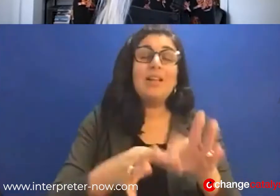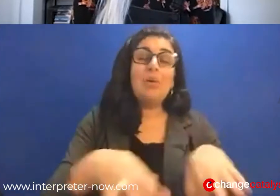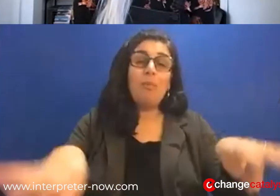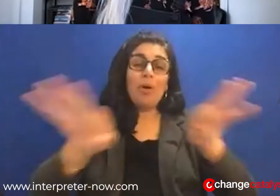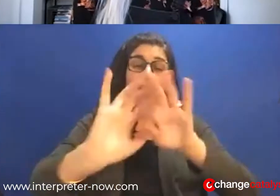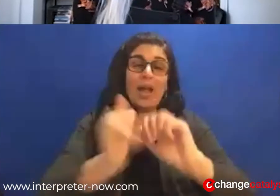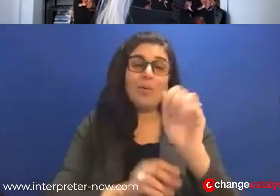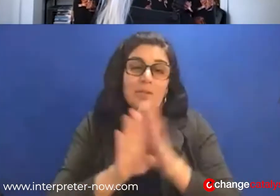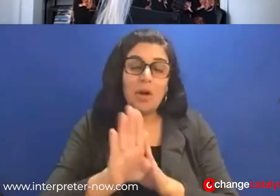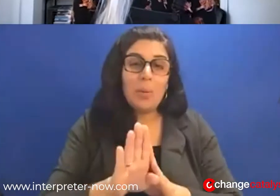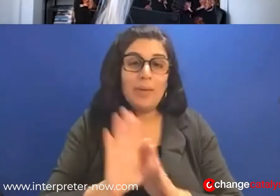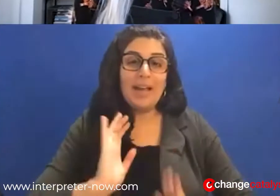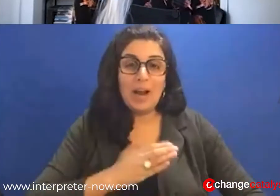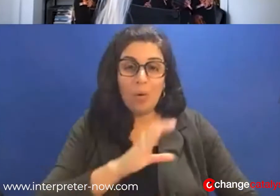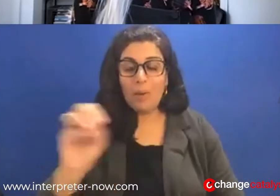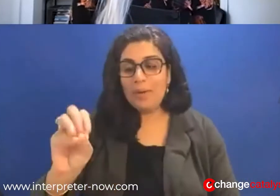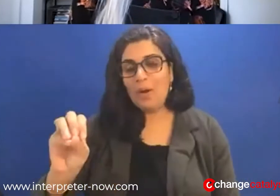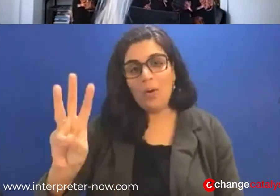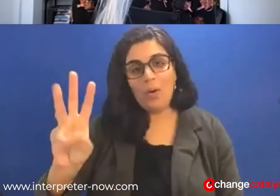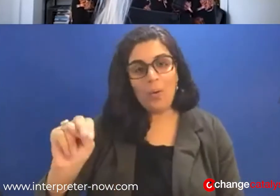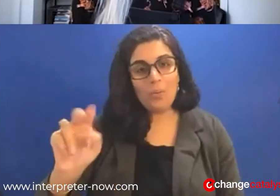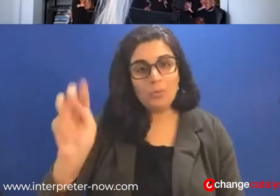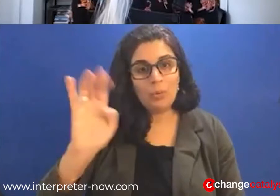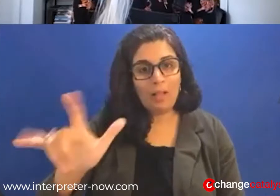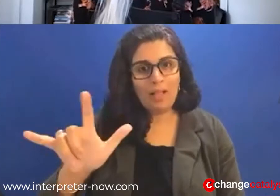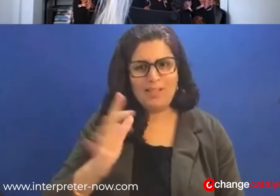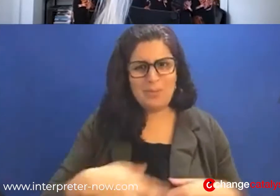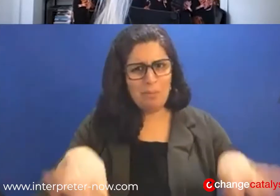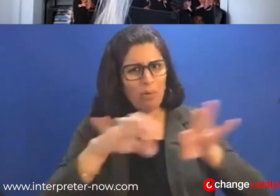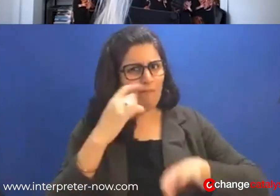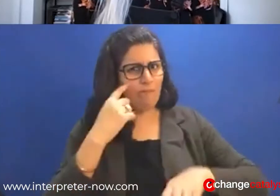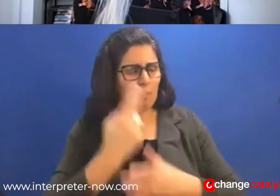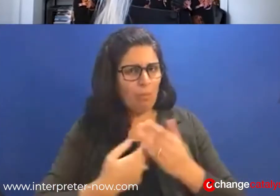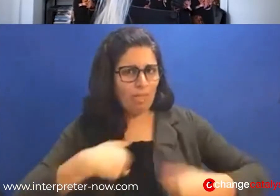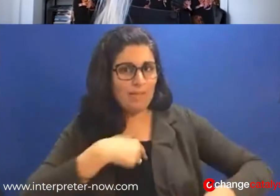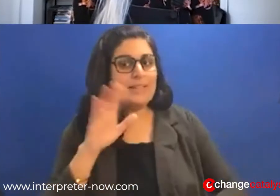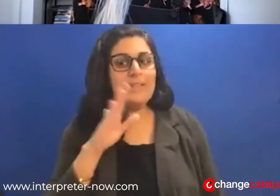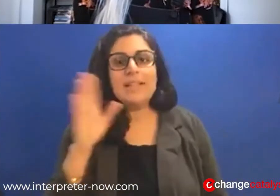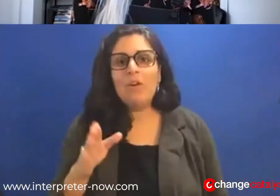And that's personally really important to both of us, is that it isn't and it has never been around the two of us.